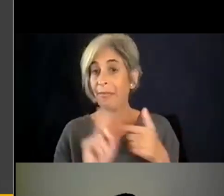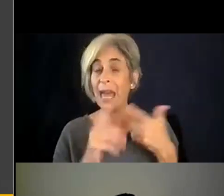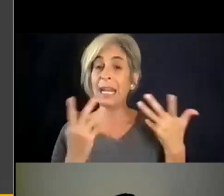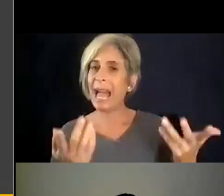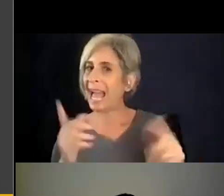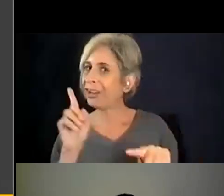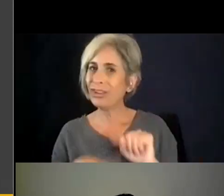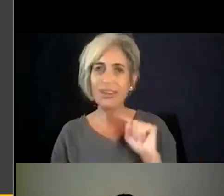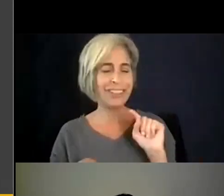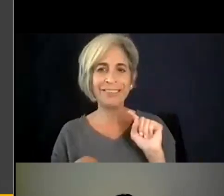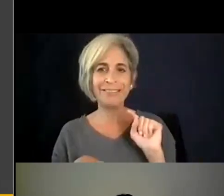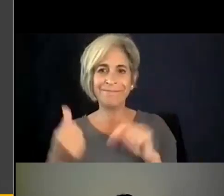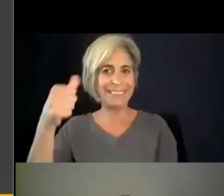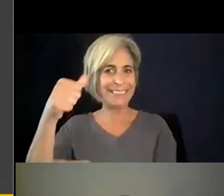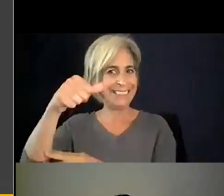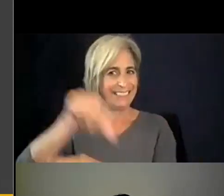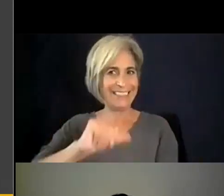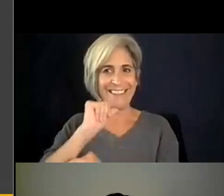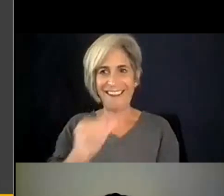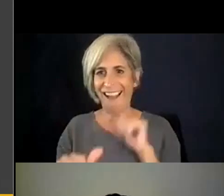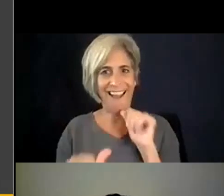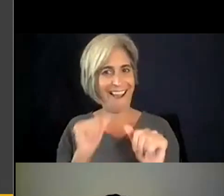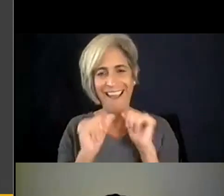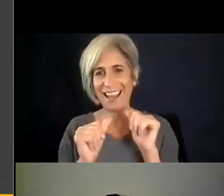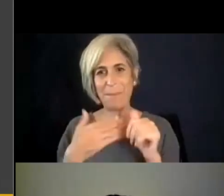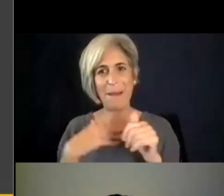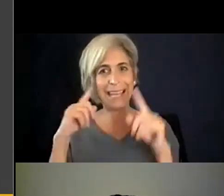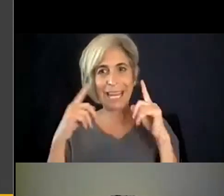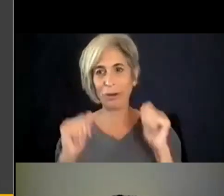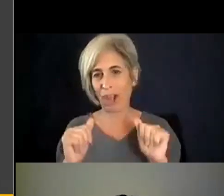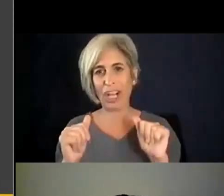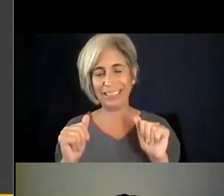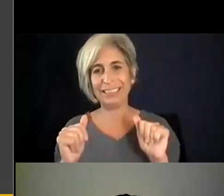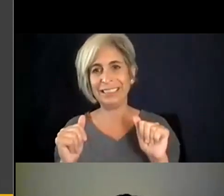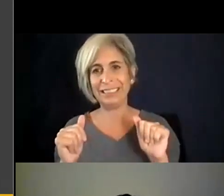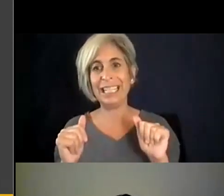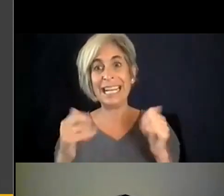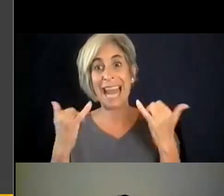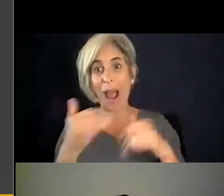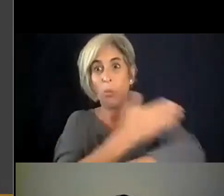longer deny that my hearing loss which was stable for most of my life had dramatically deteriorated.